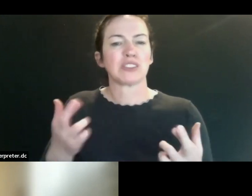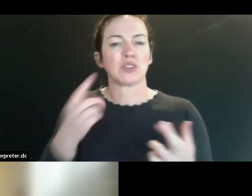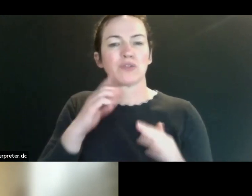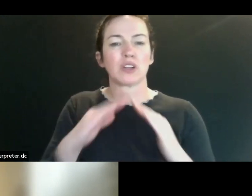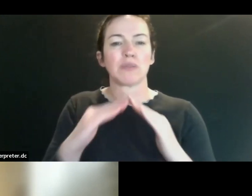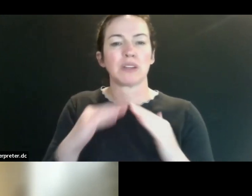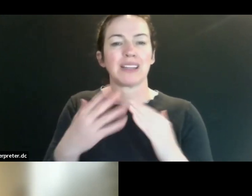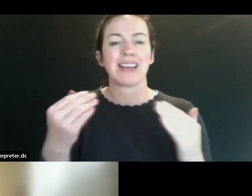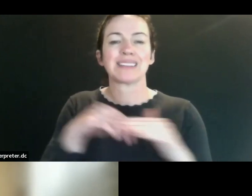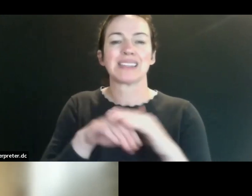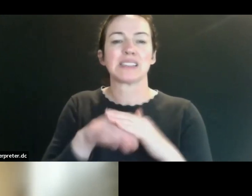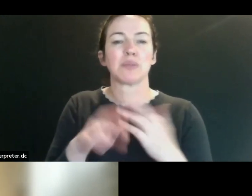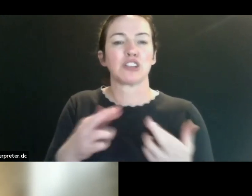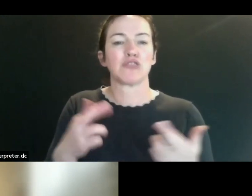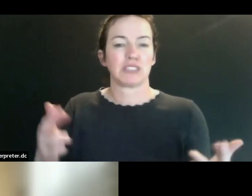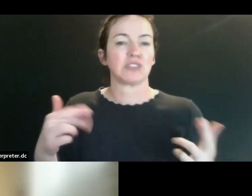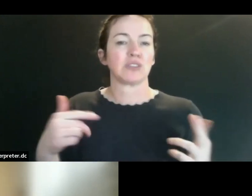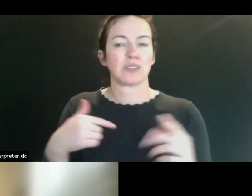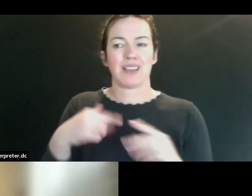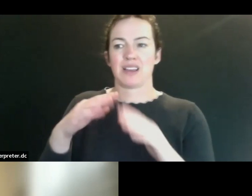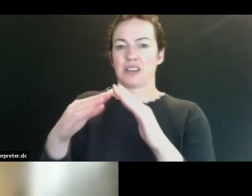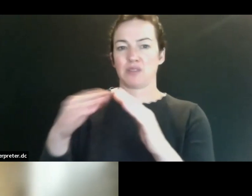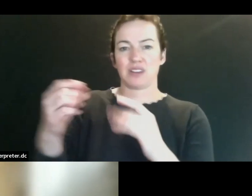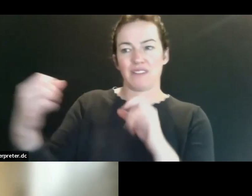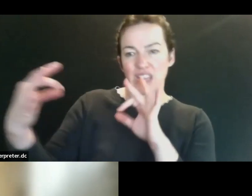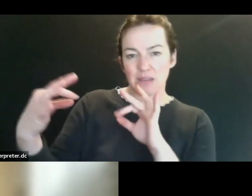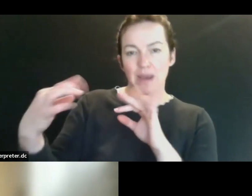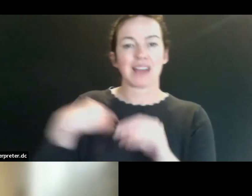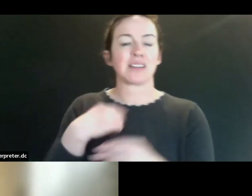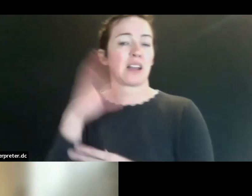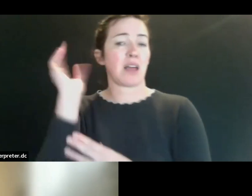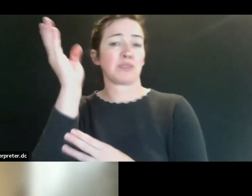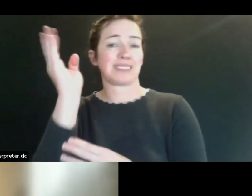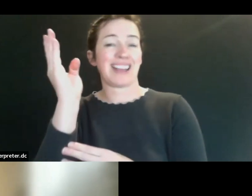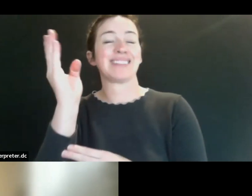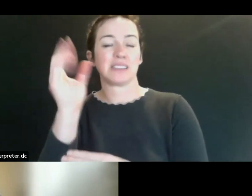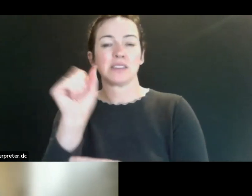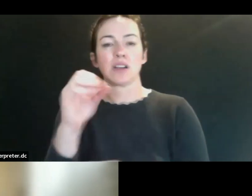resources. The community, gives me feedback, and I present on it. So last month was on